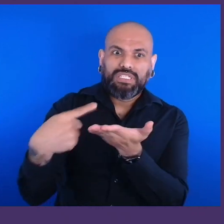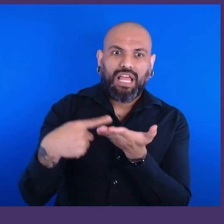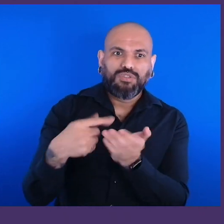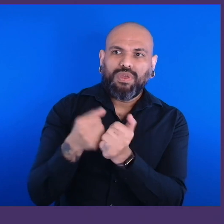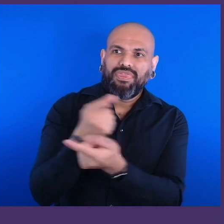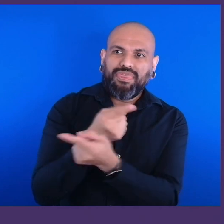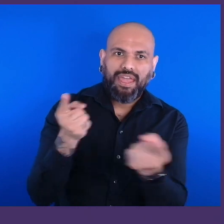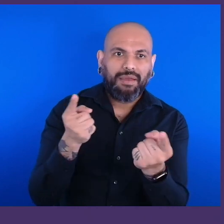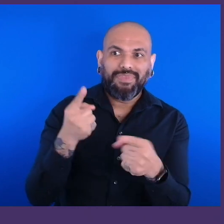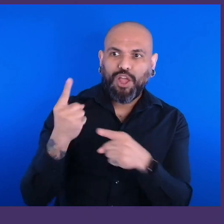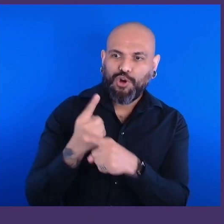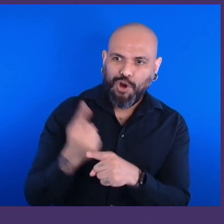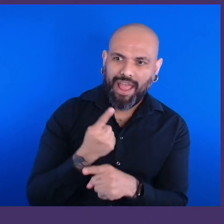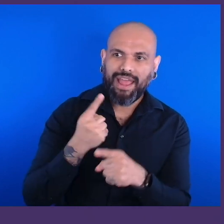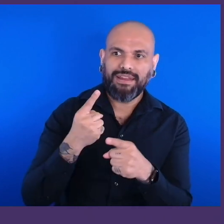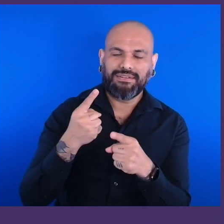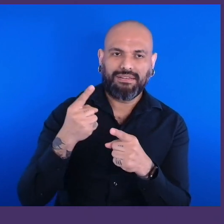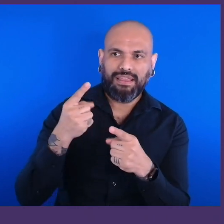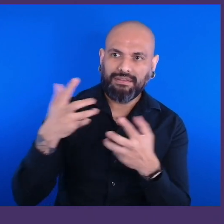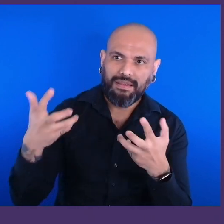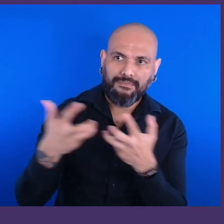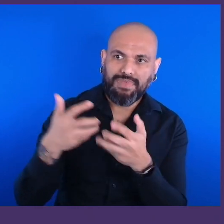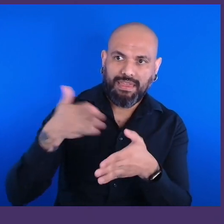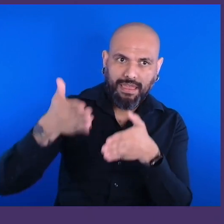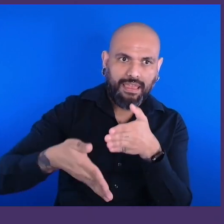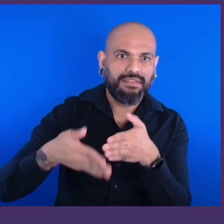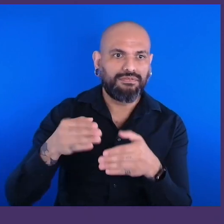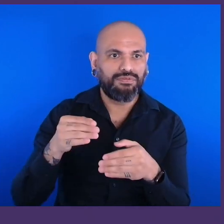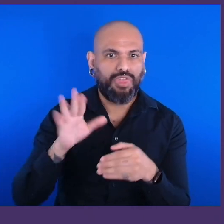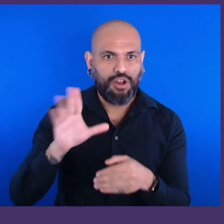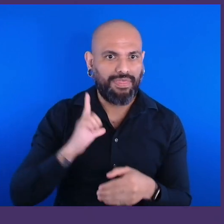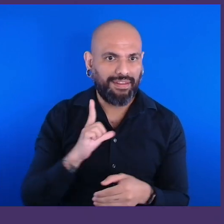of their legislation, which is very important.